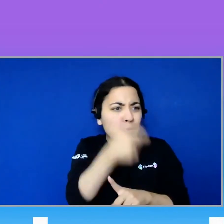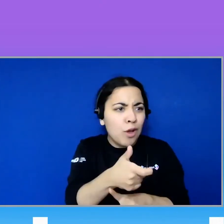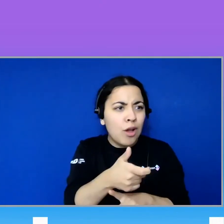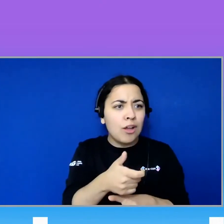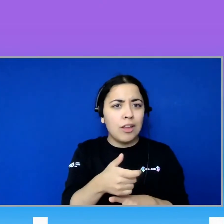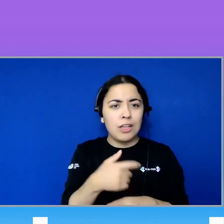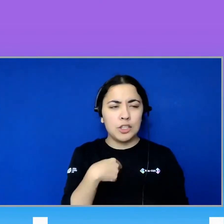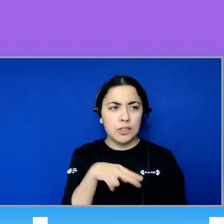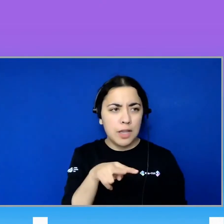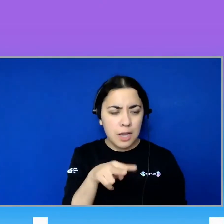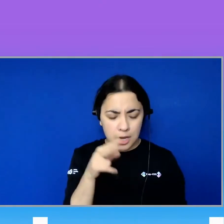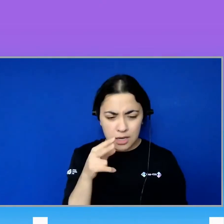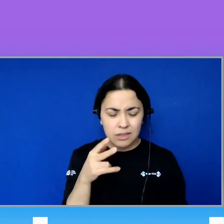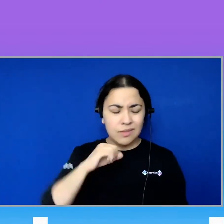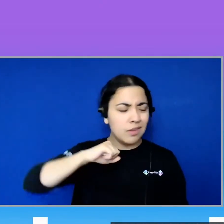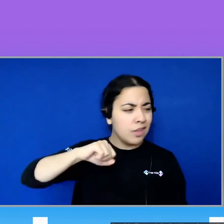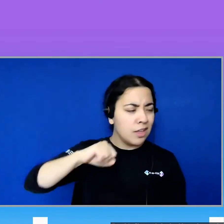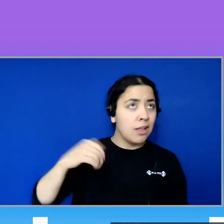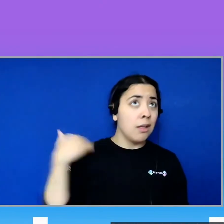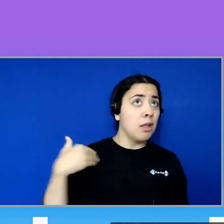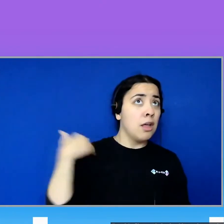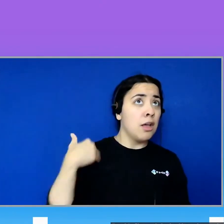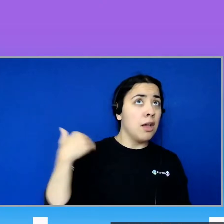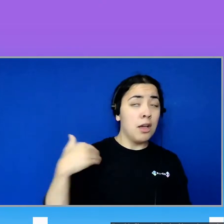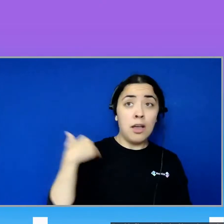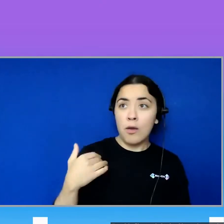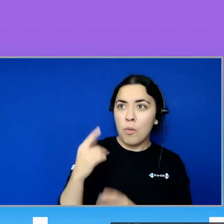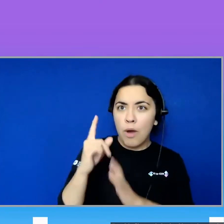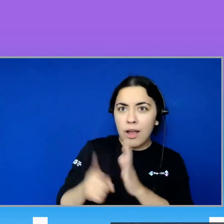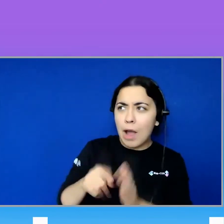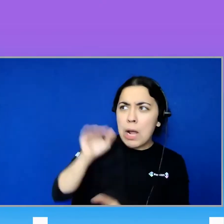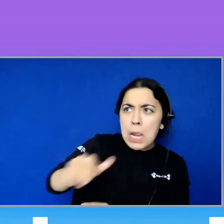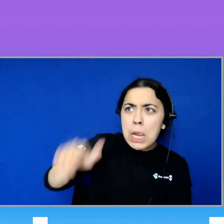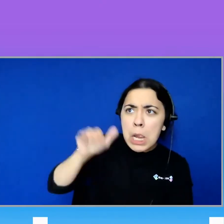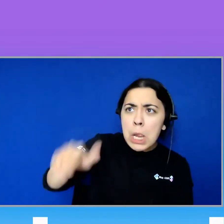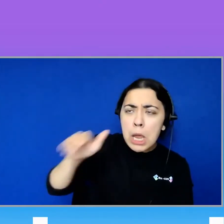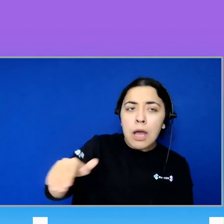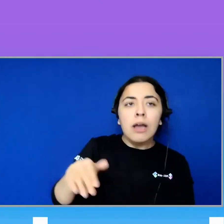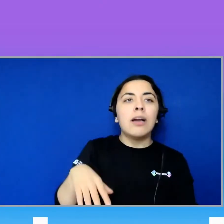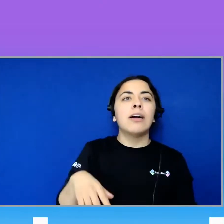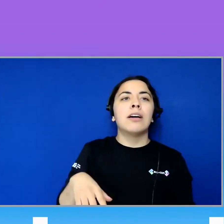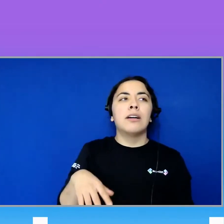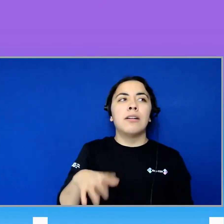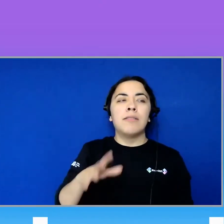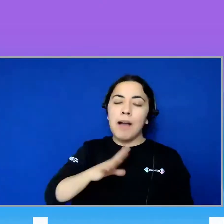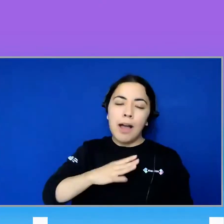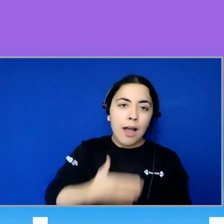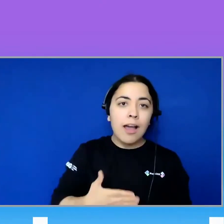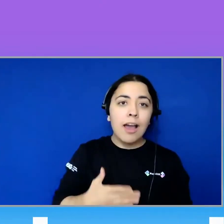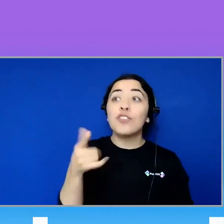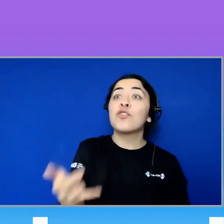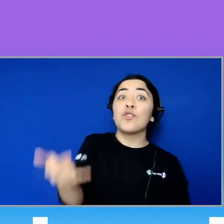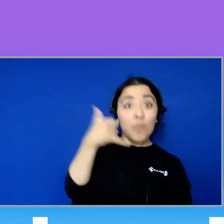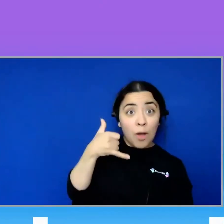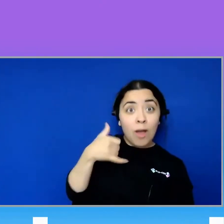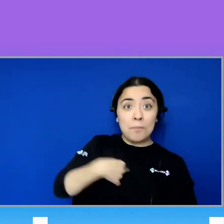Howard. And she said, okay, okay. And she called Nicole and